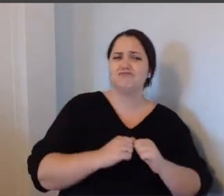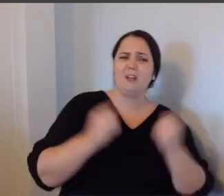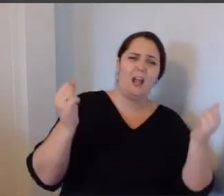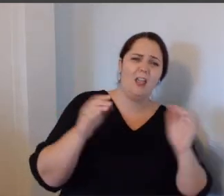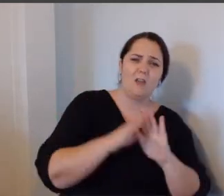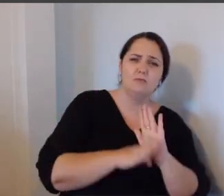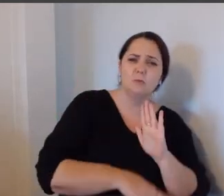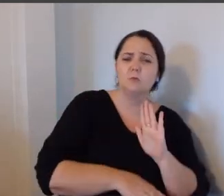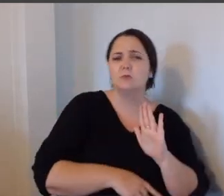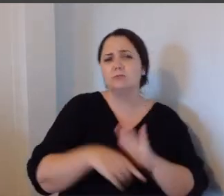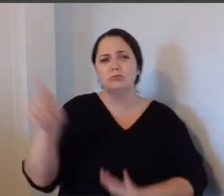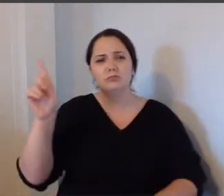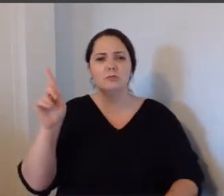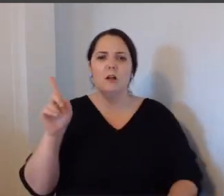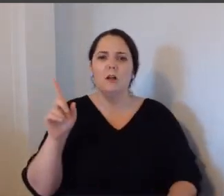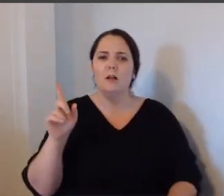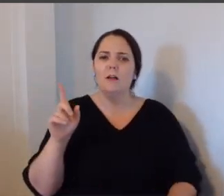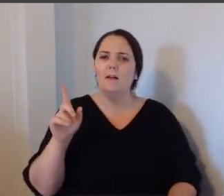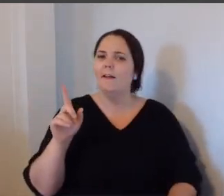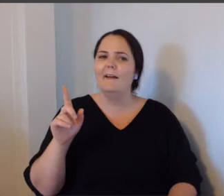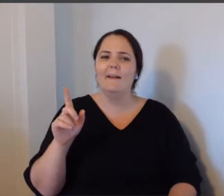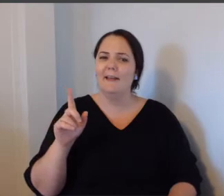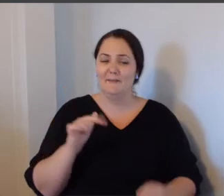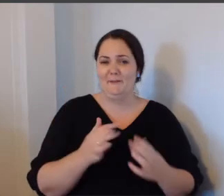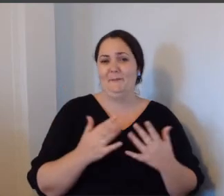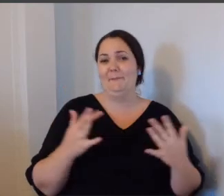Now, in actual fact many of the Impressionist artists were actually quite close to the